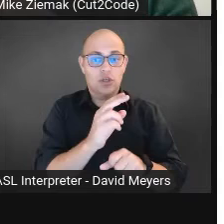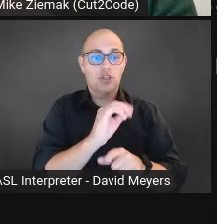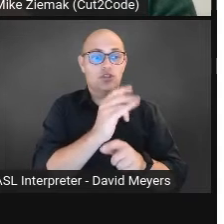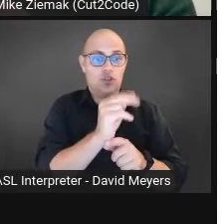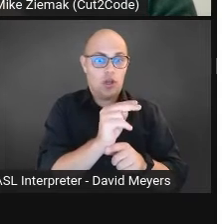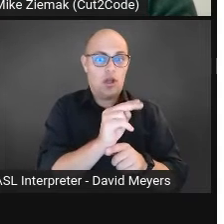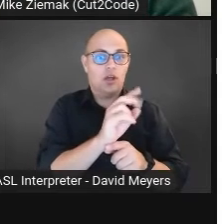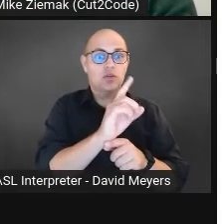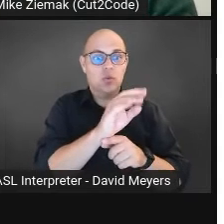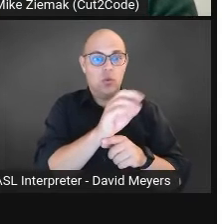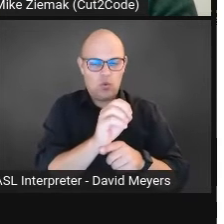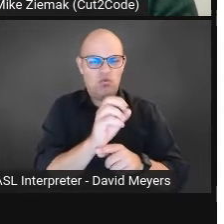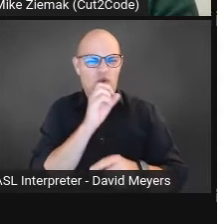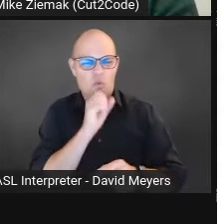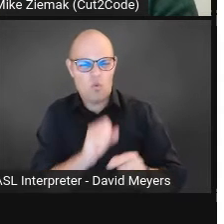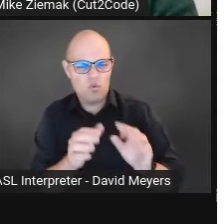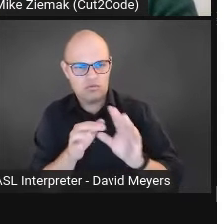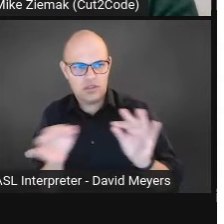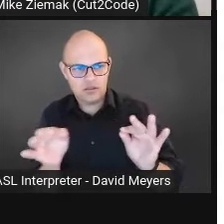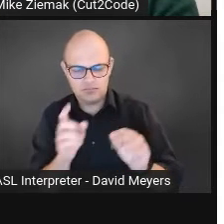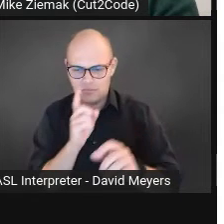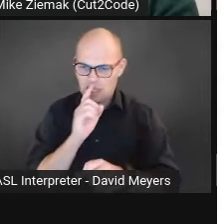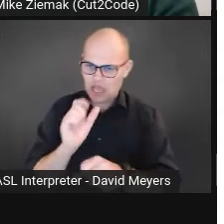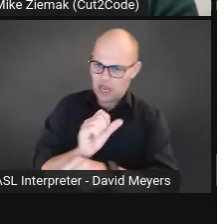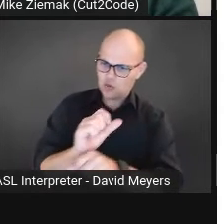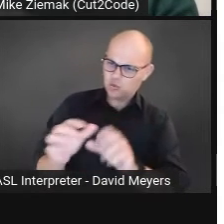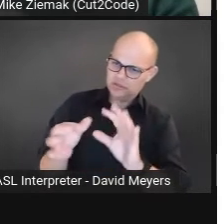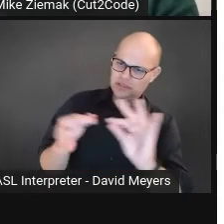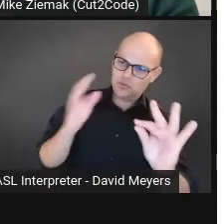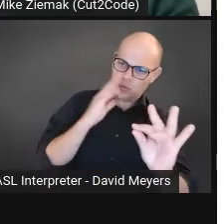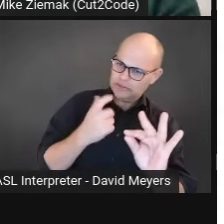because the actual text will also say John Doe so we have John Doe,